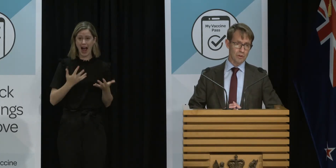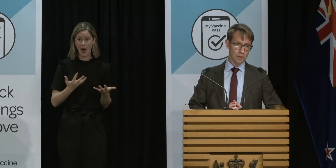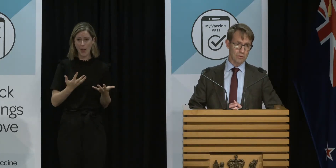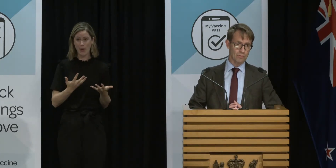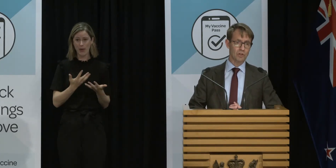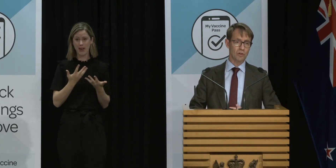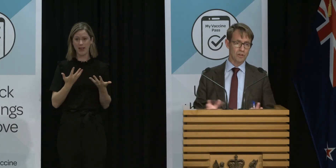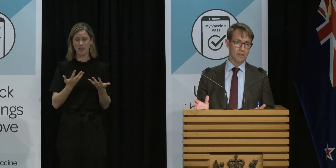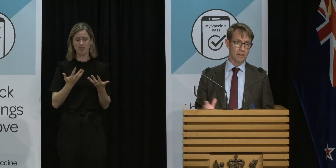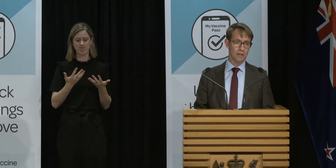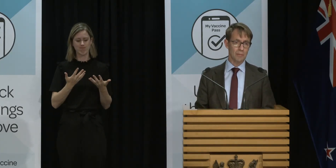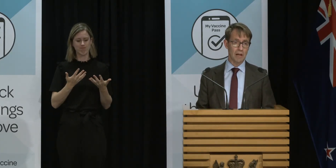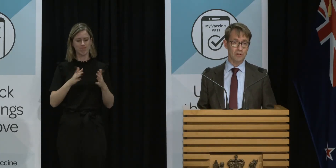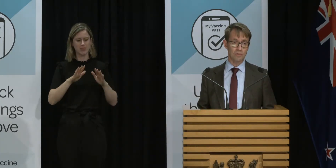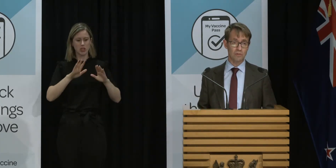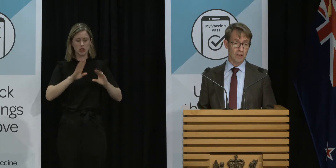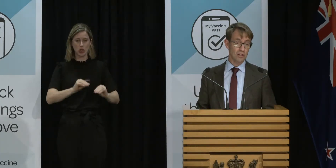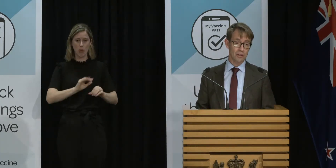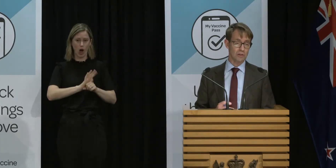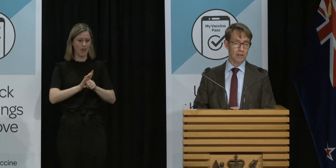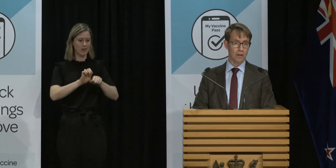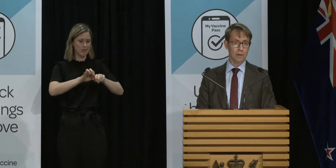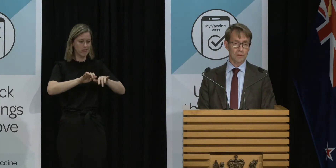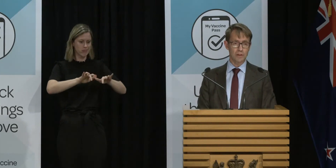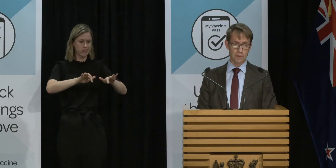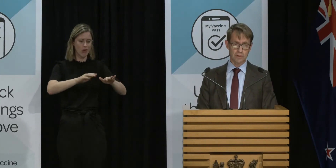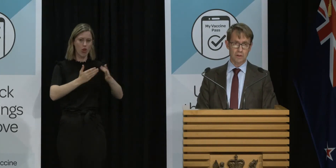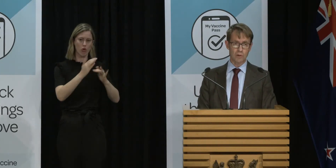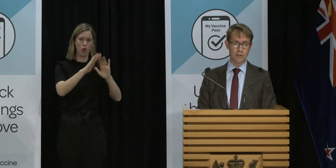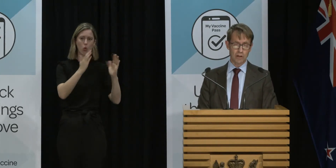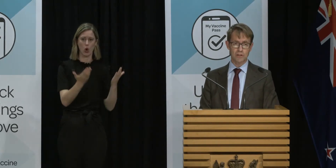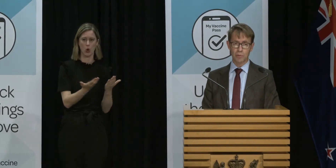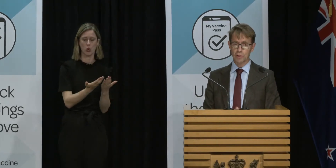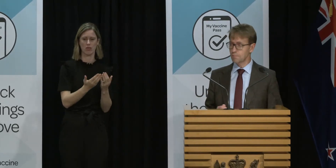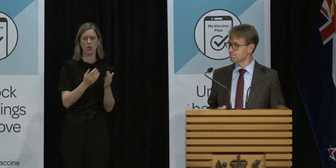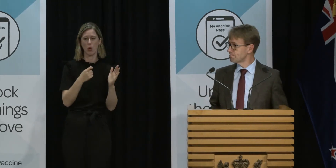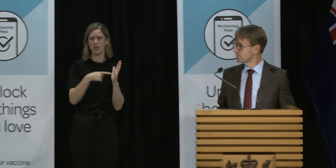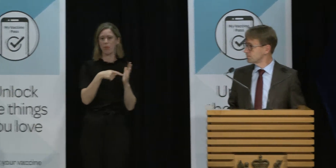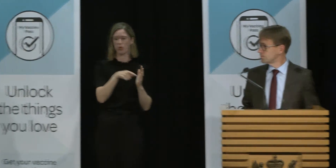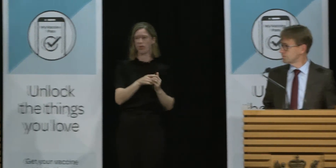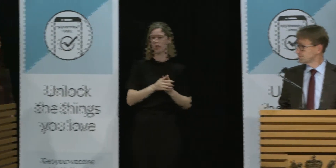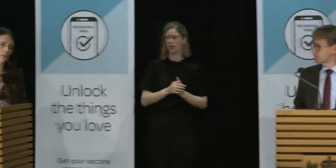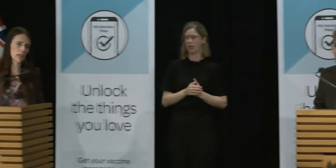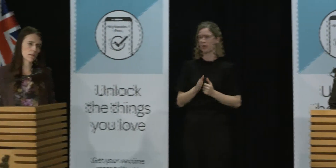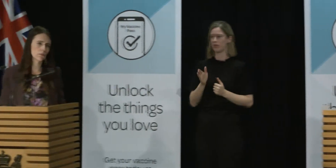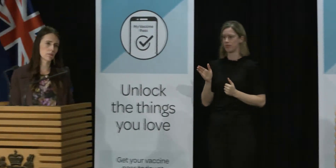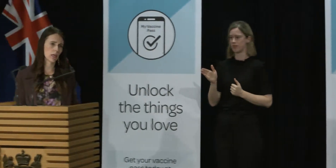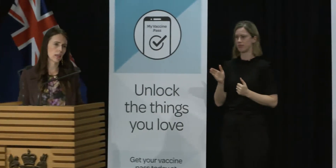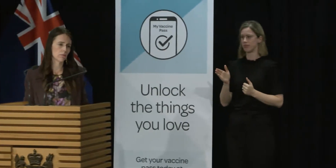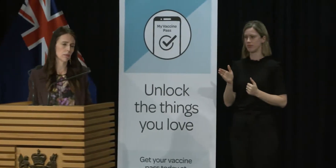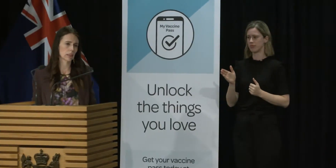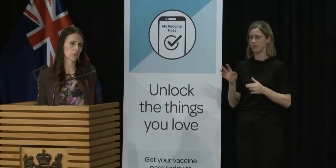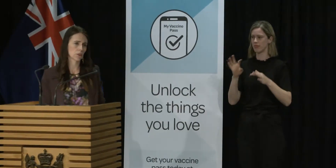help with vaccine operations. The best way to develop the emergence of these variants is